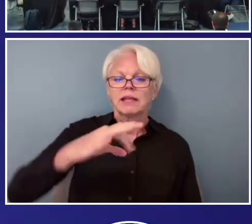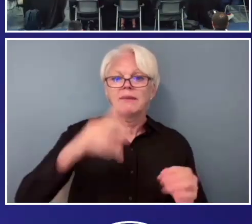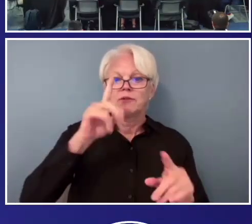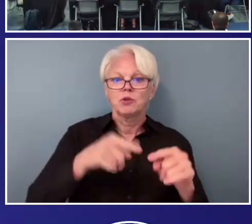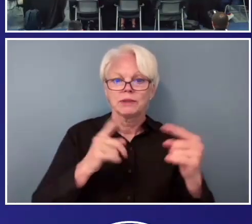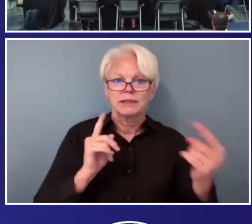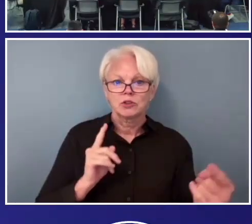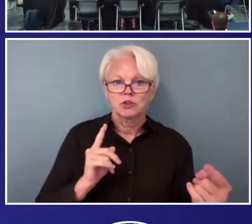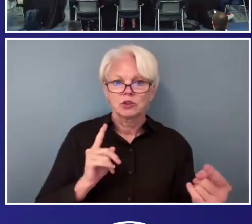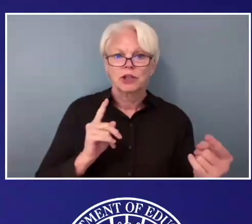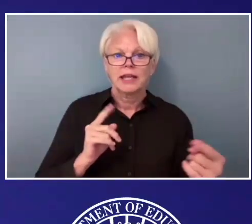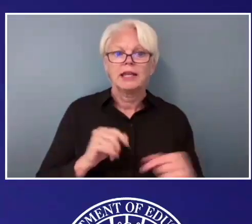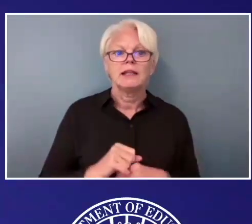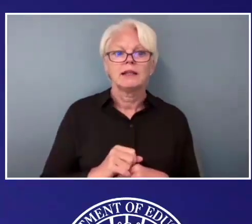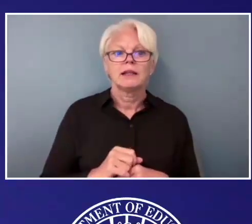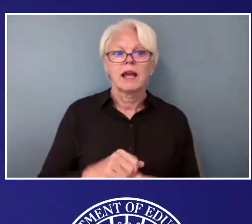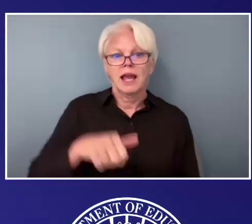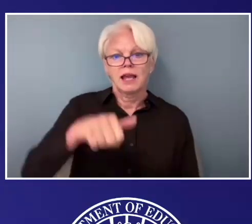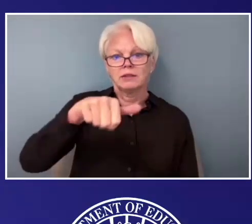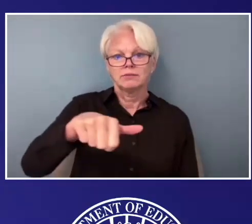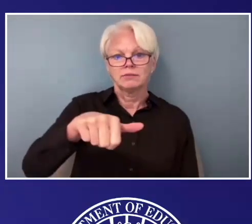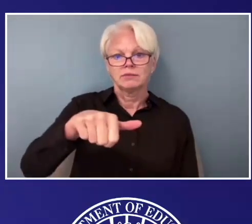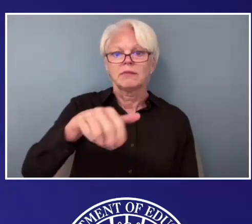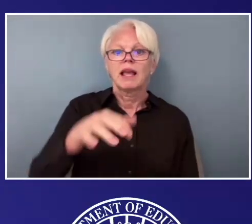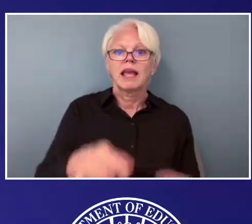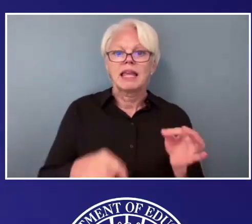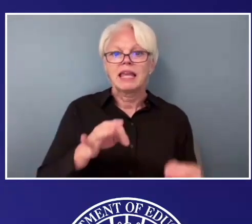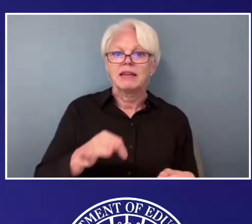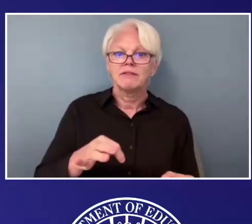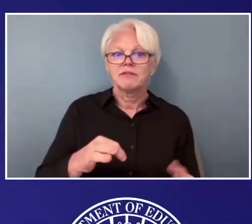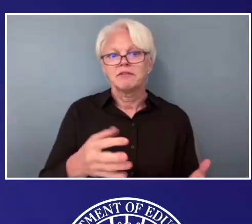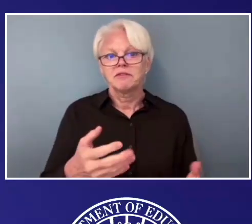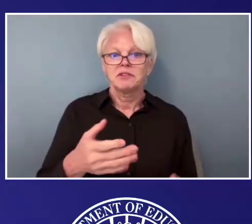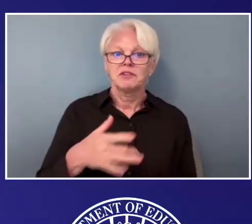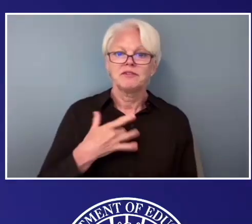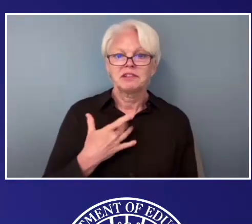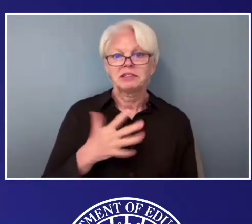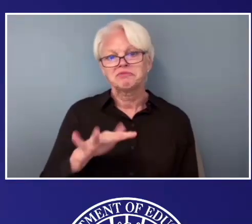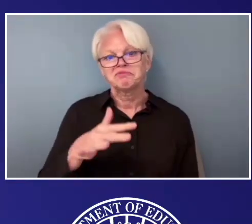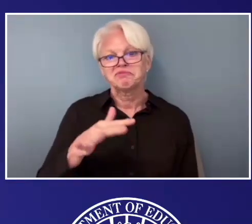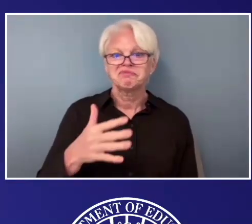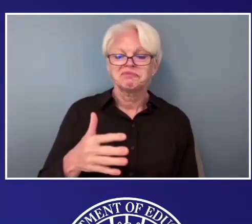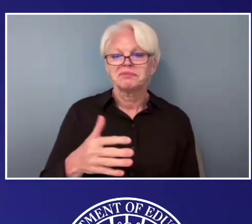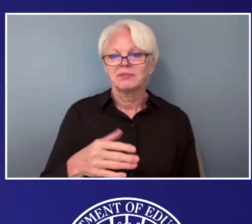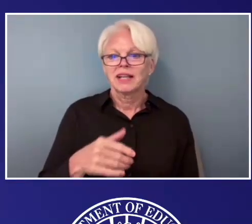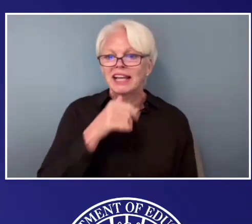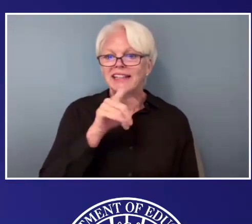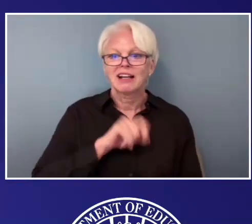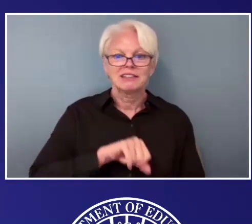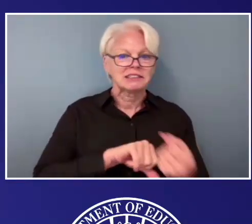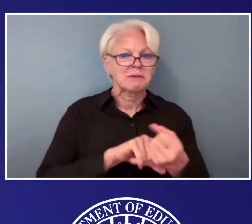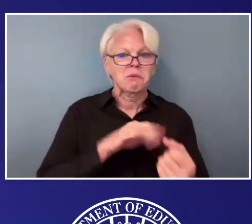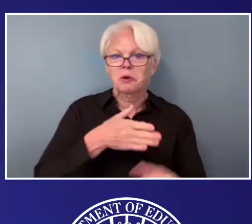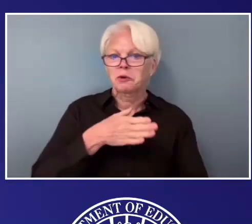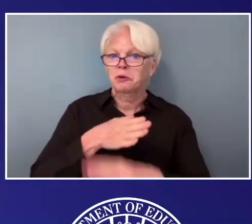proposal, thumb in the middle if you're kind of lukewarm and are not supporting or blocking at this point.